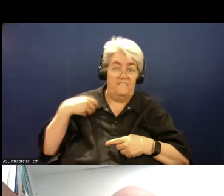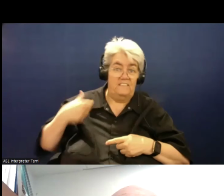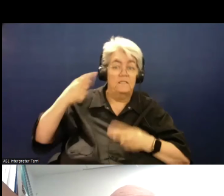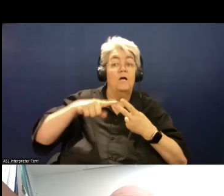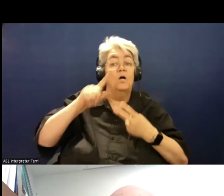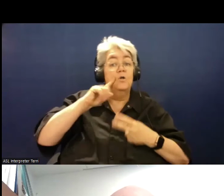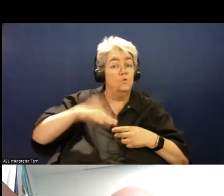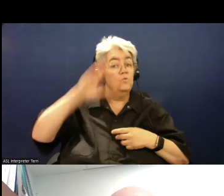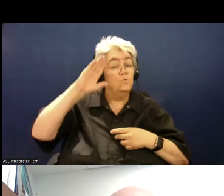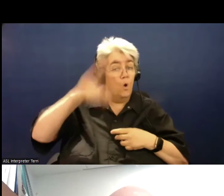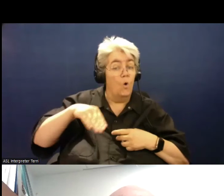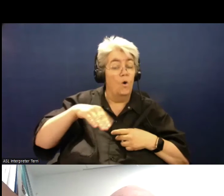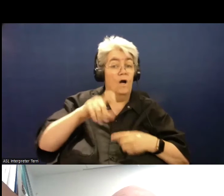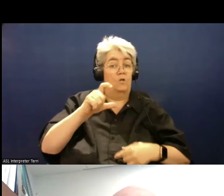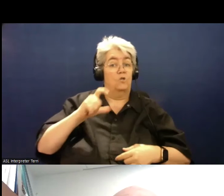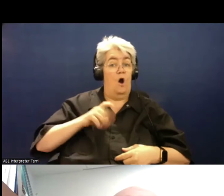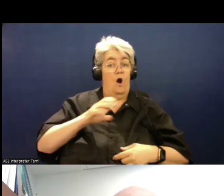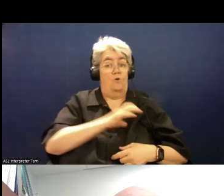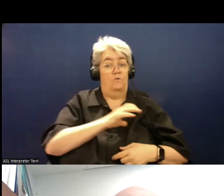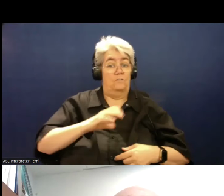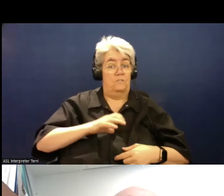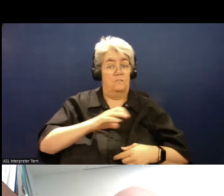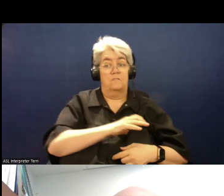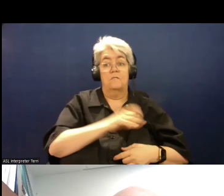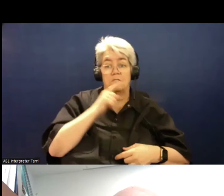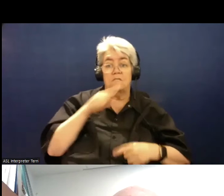ENHANCED MORE SURVEILLANCE FOR OFFICER SUICIDE.